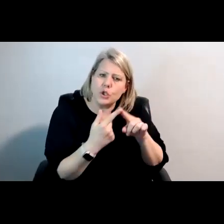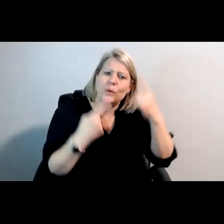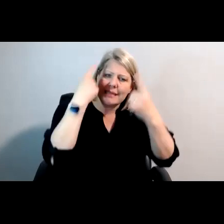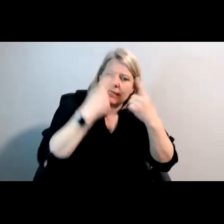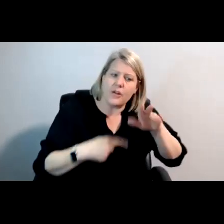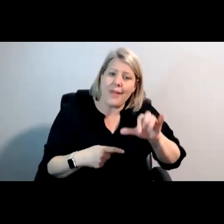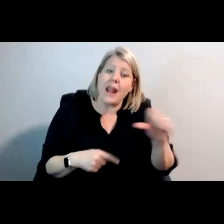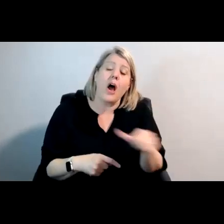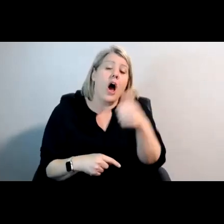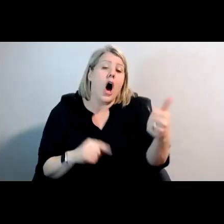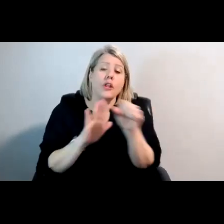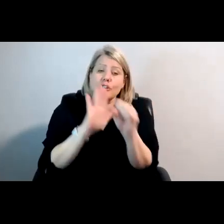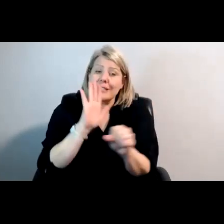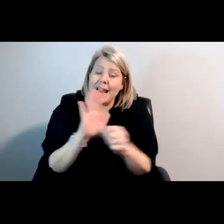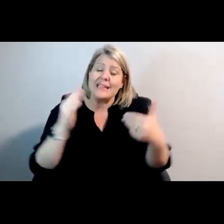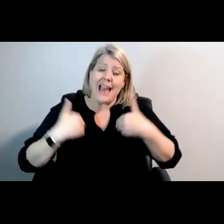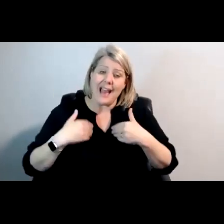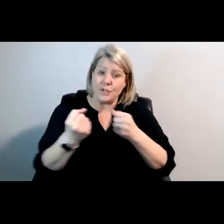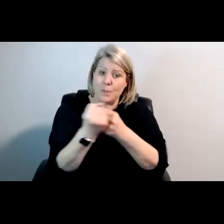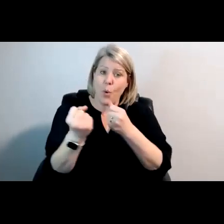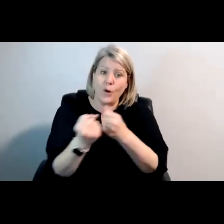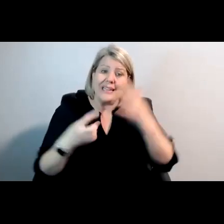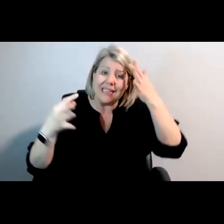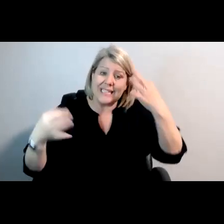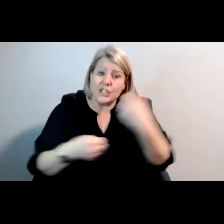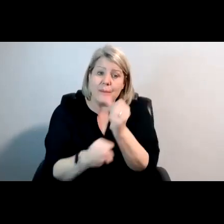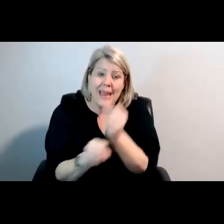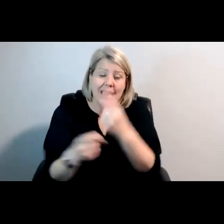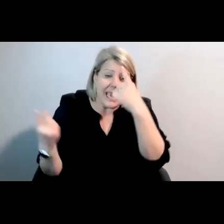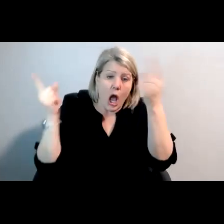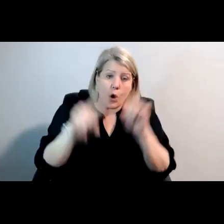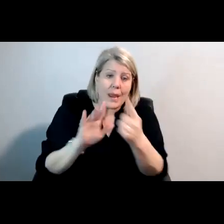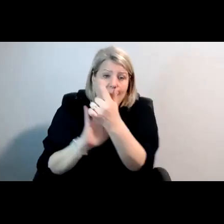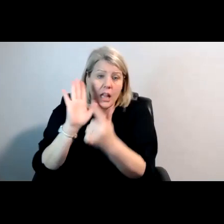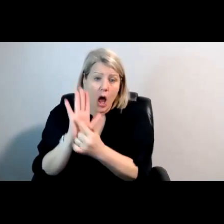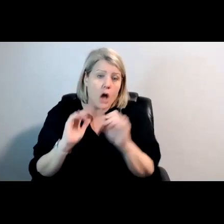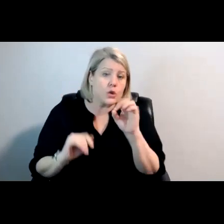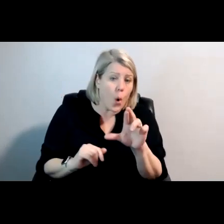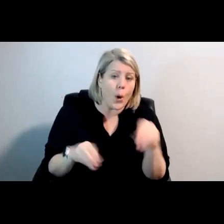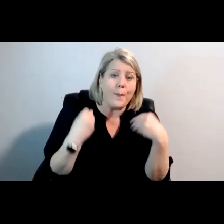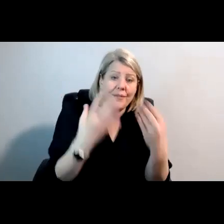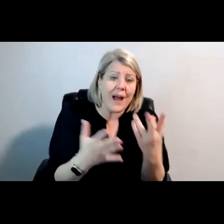Other states, as I said, come up with supported decision-making agreement laws, or they do both the uniform law way